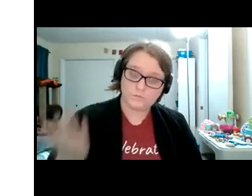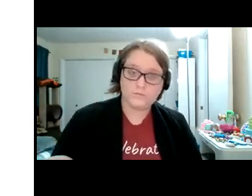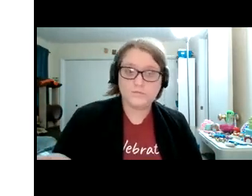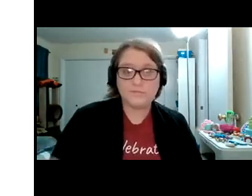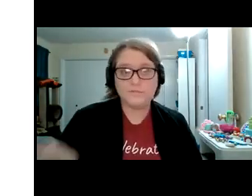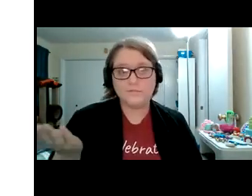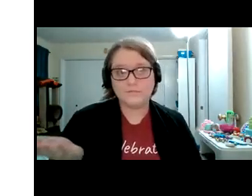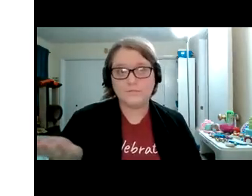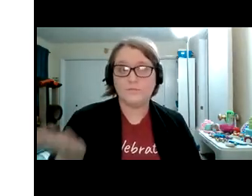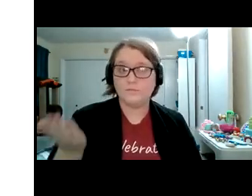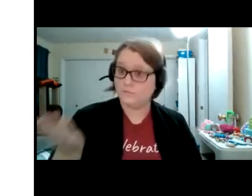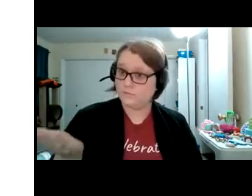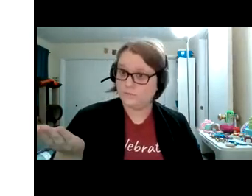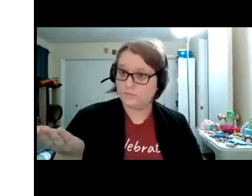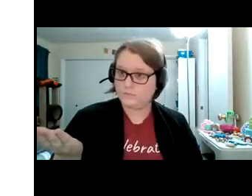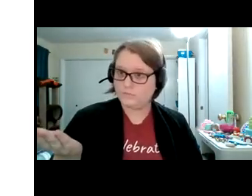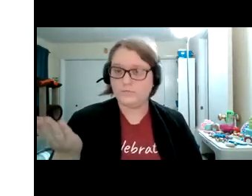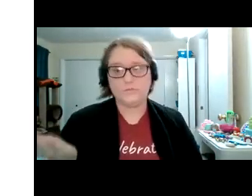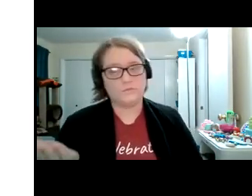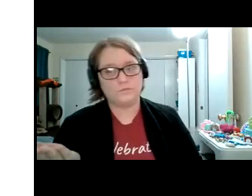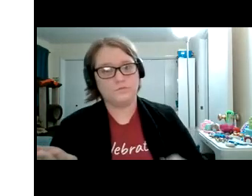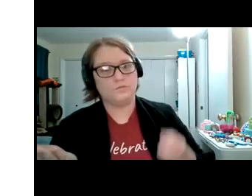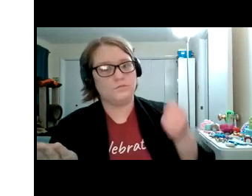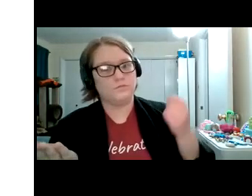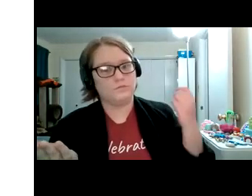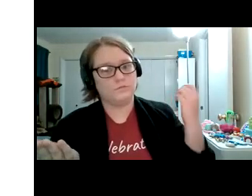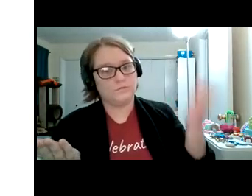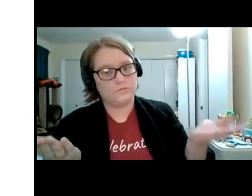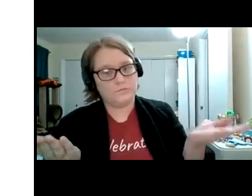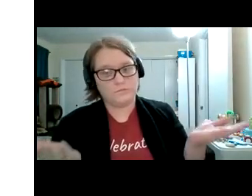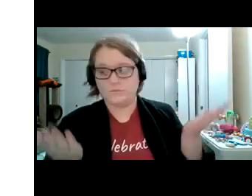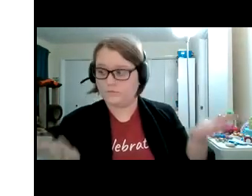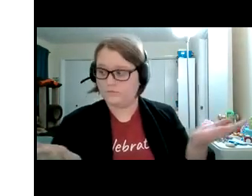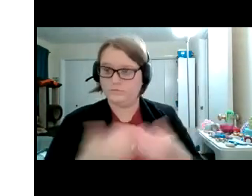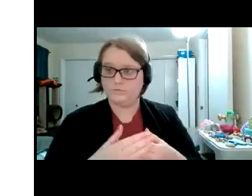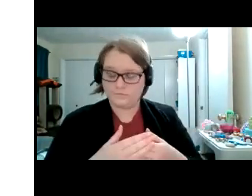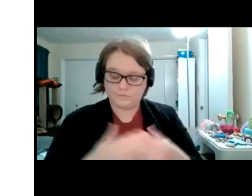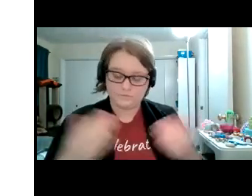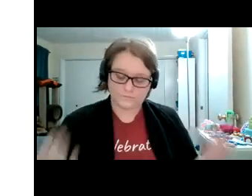experiences of my own story and also the disability community as a whole.